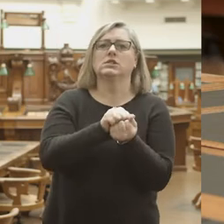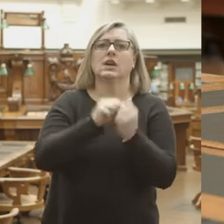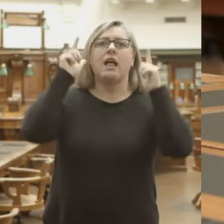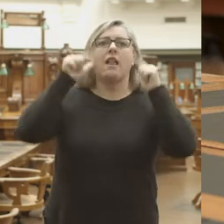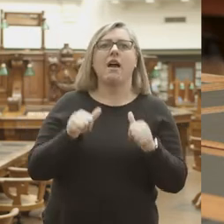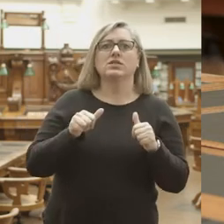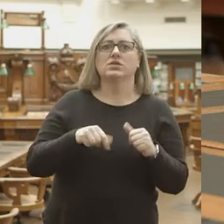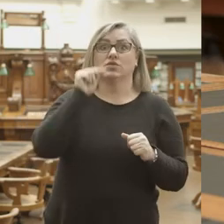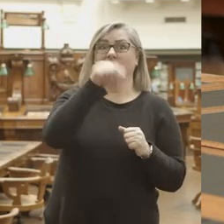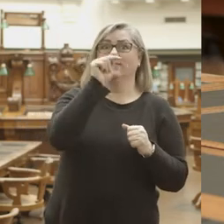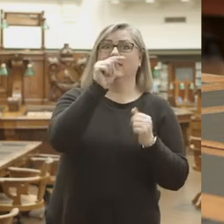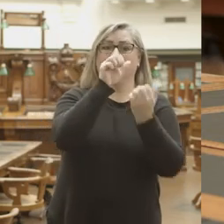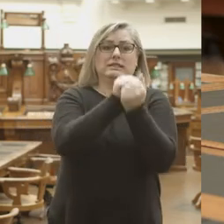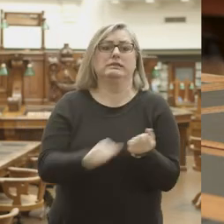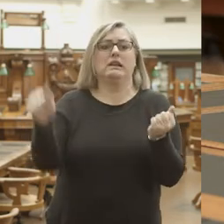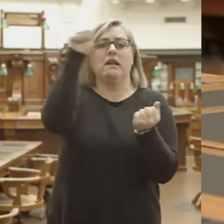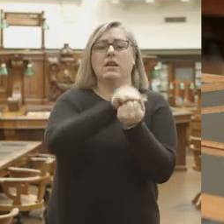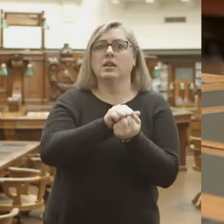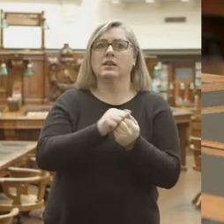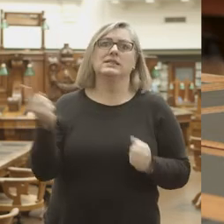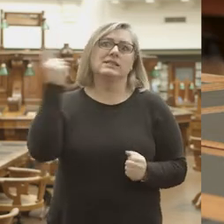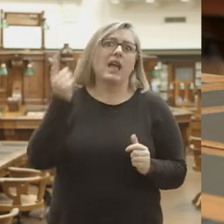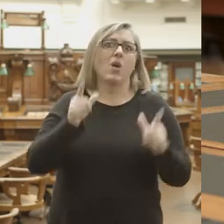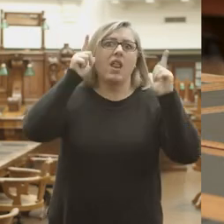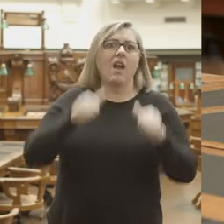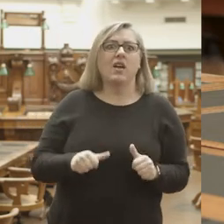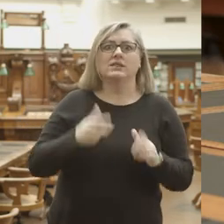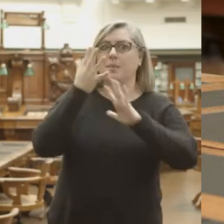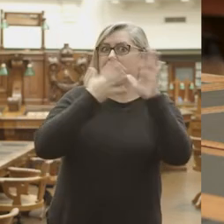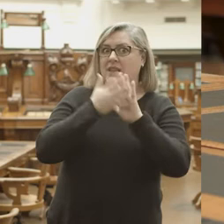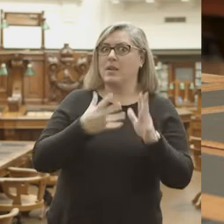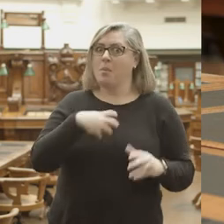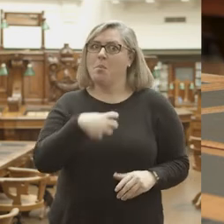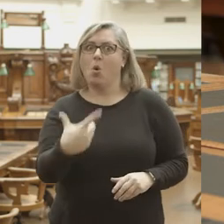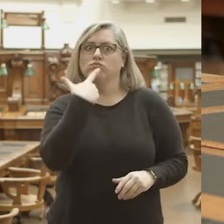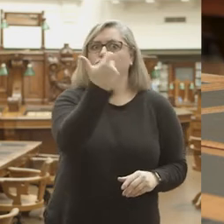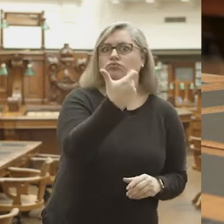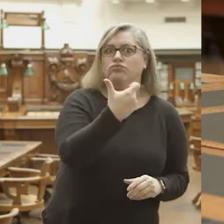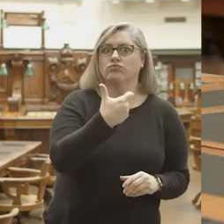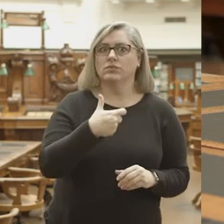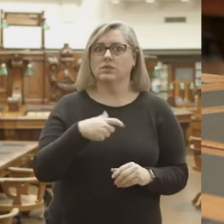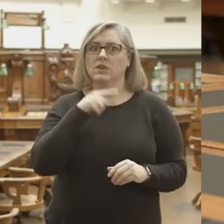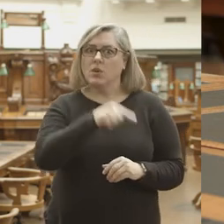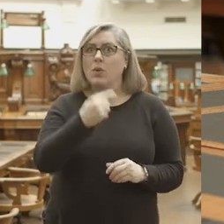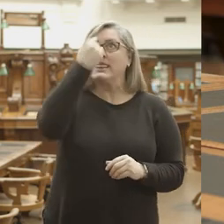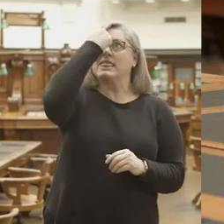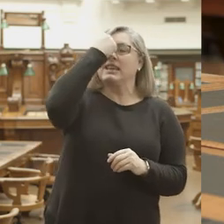the crunchier chips sound the more delicious we think they're going to be and so the better